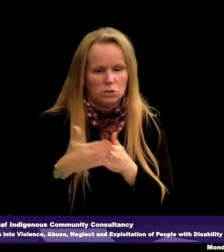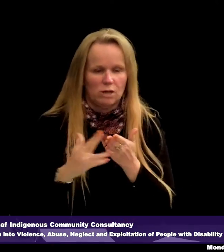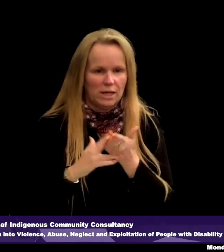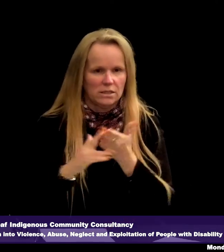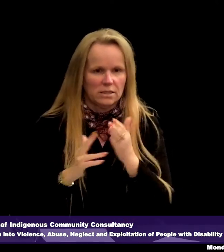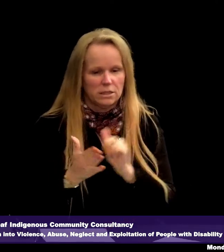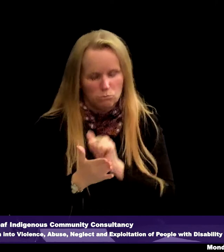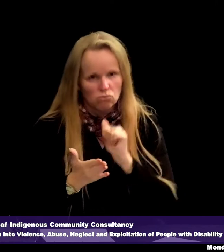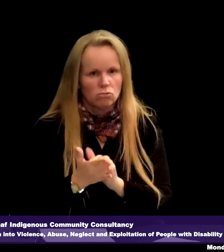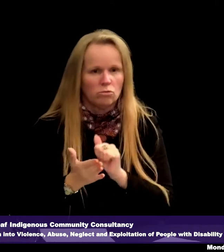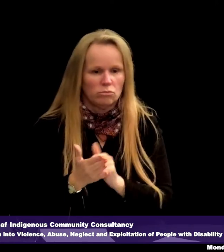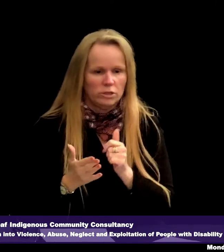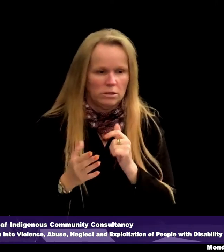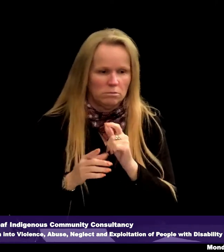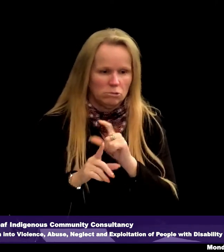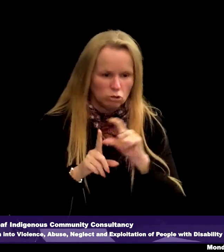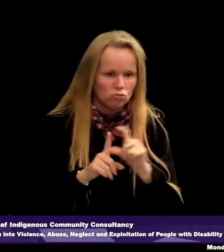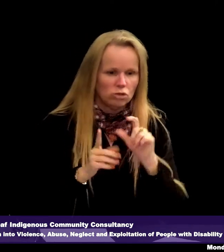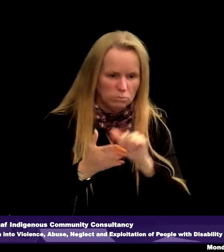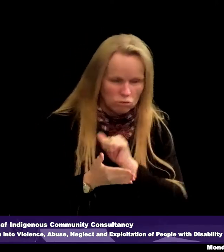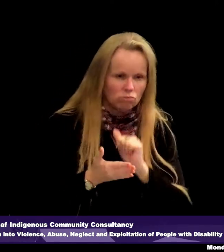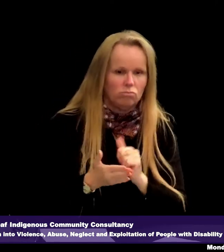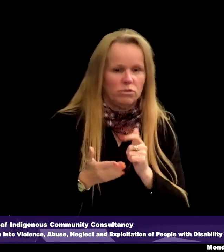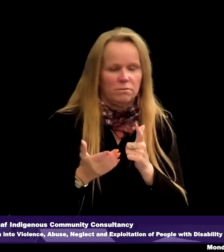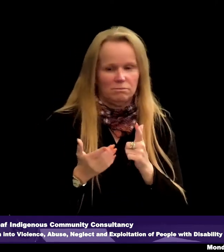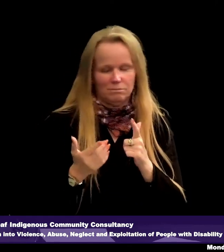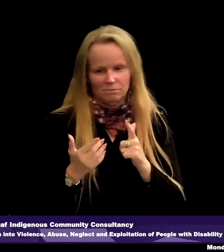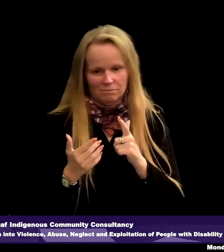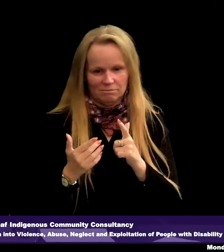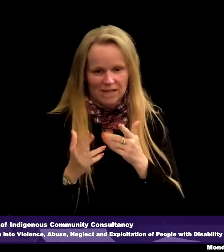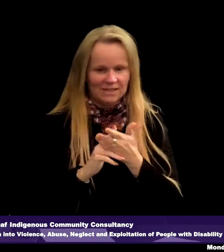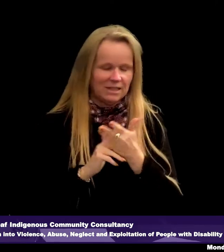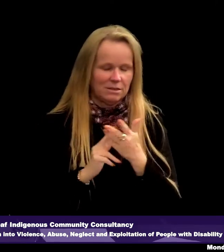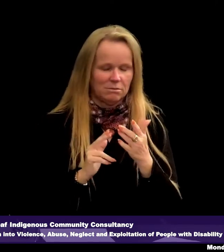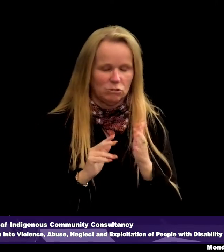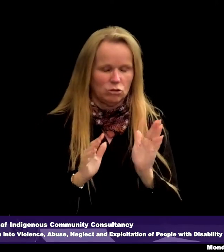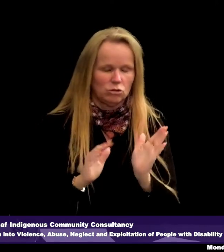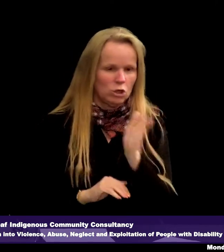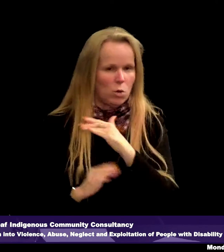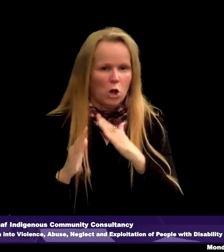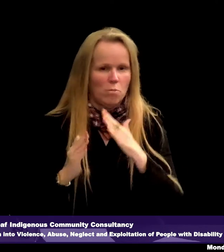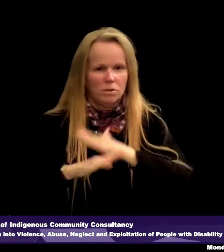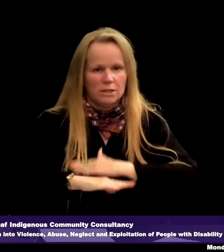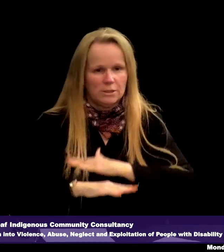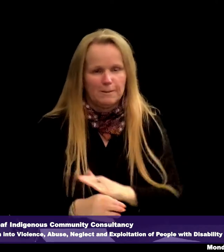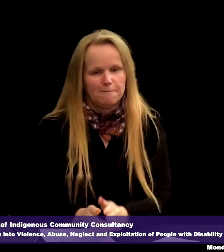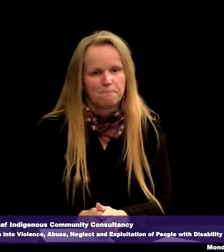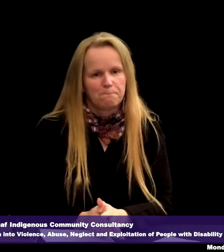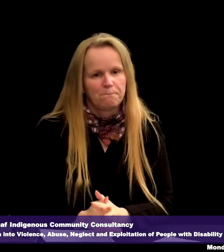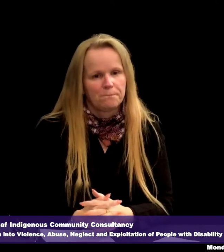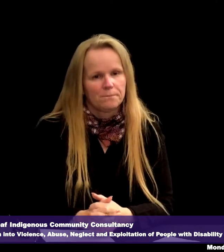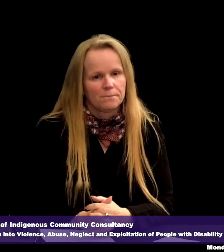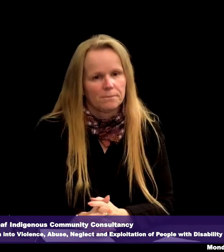There are huge barriers to being able to access culturally appropriate information and